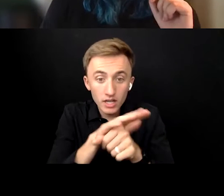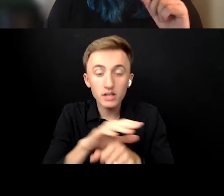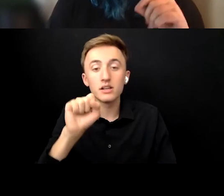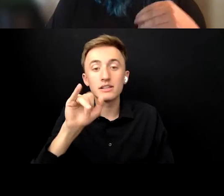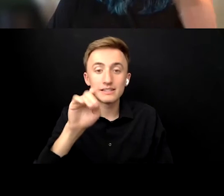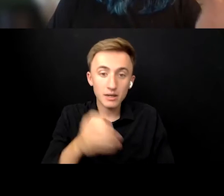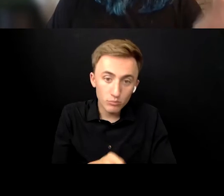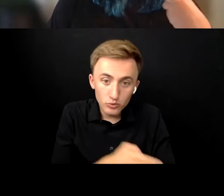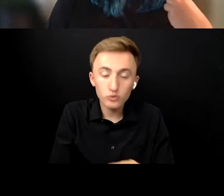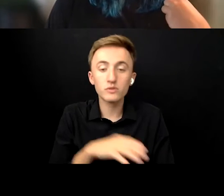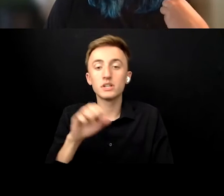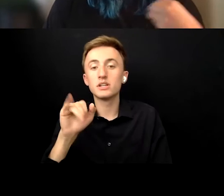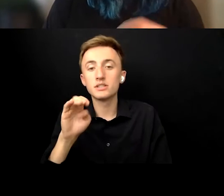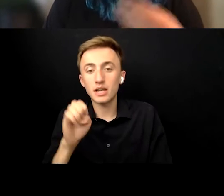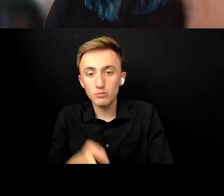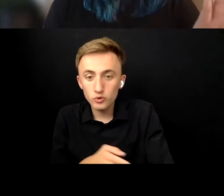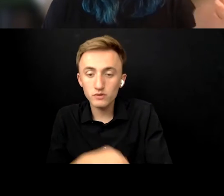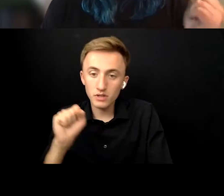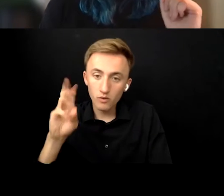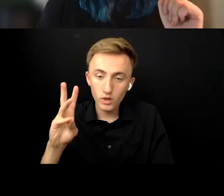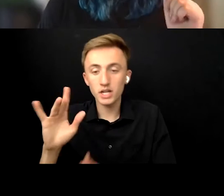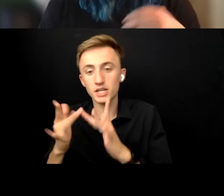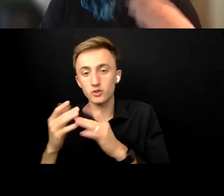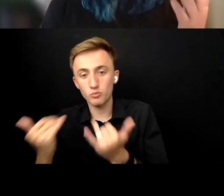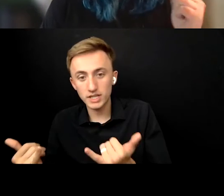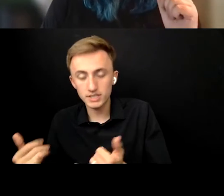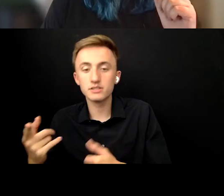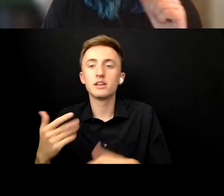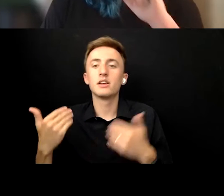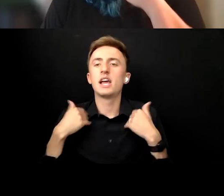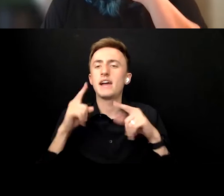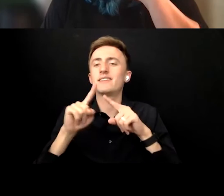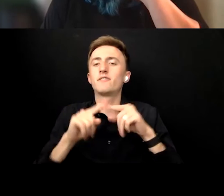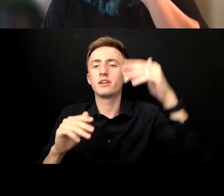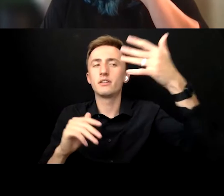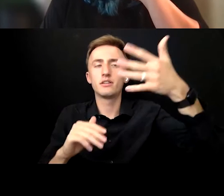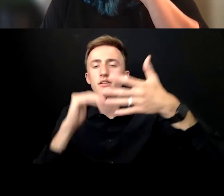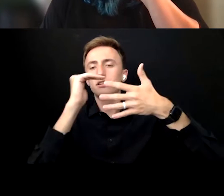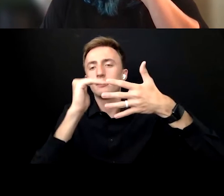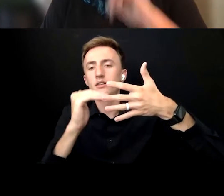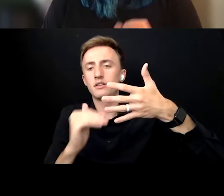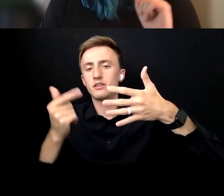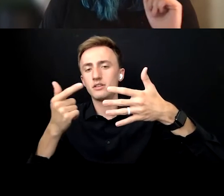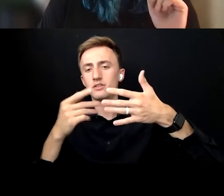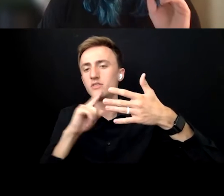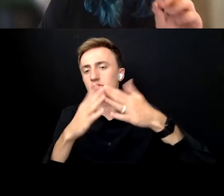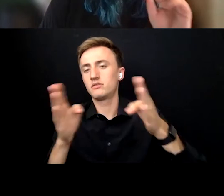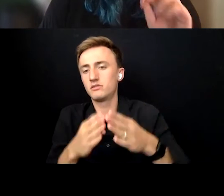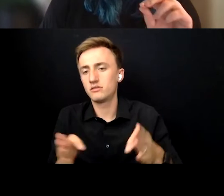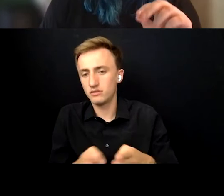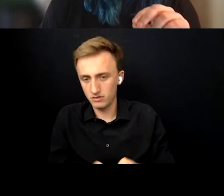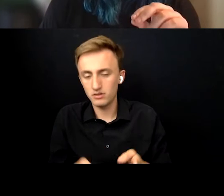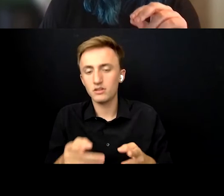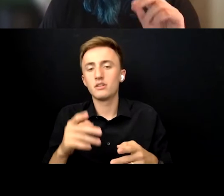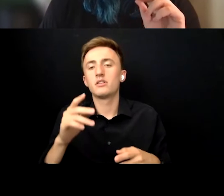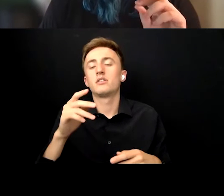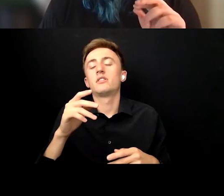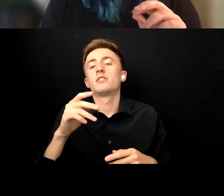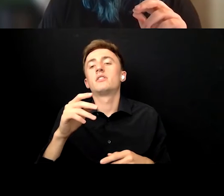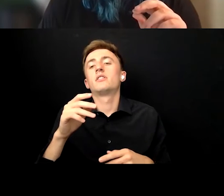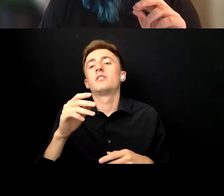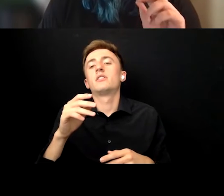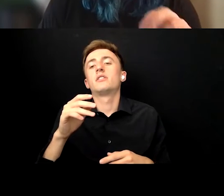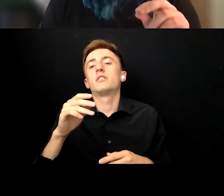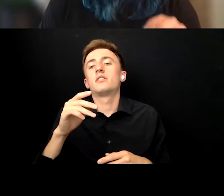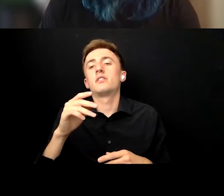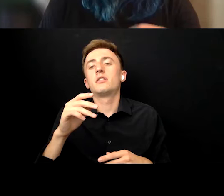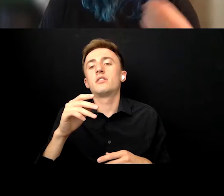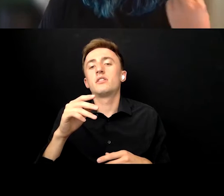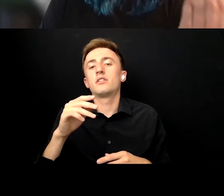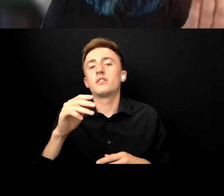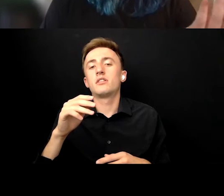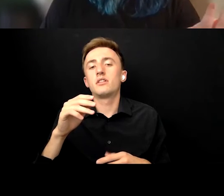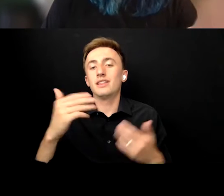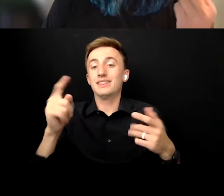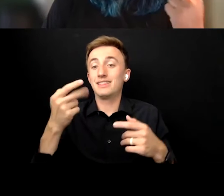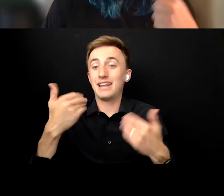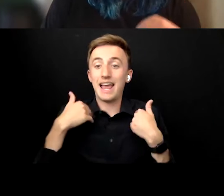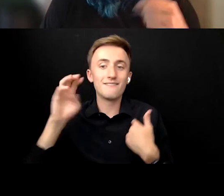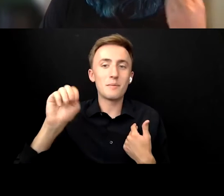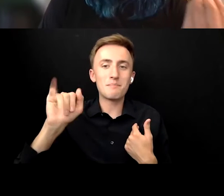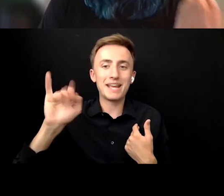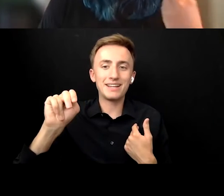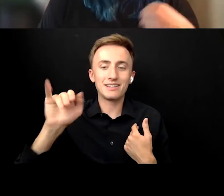presence. Then it is followed by a main element that is a landmark. That is great. We need to use